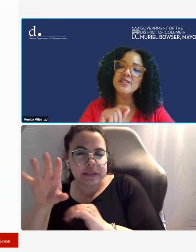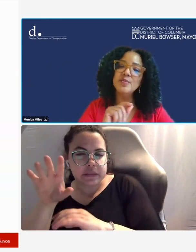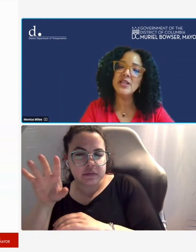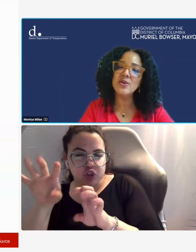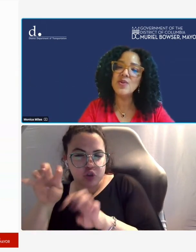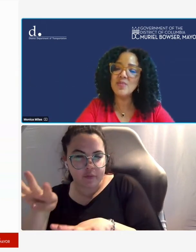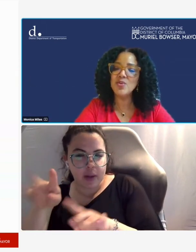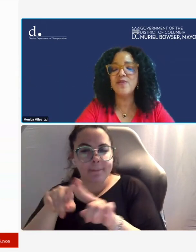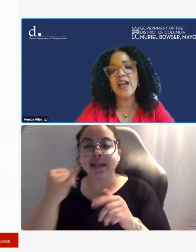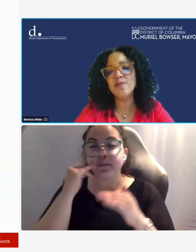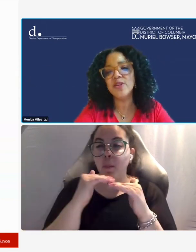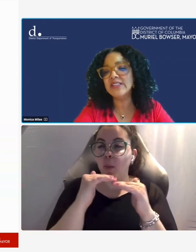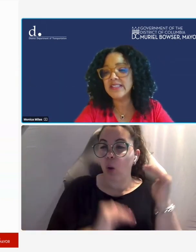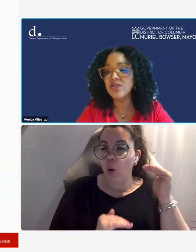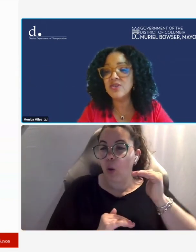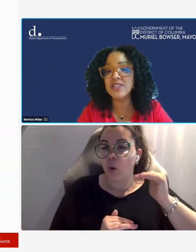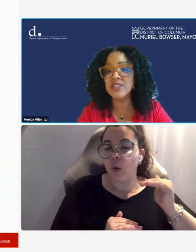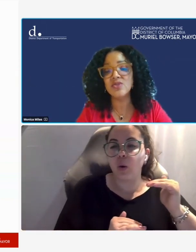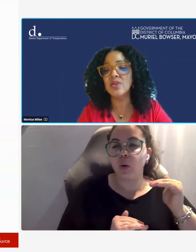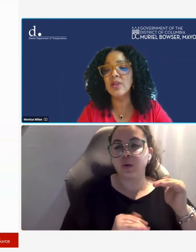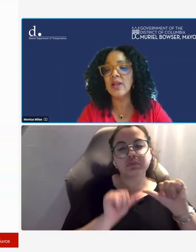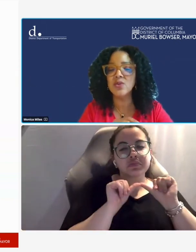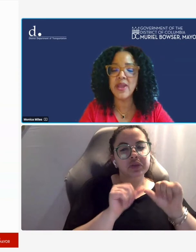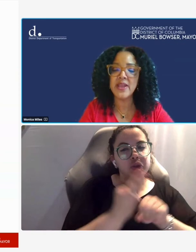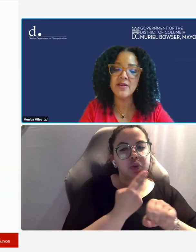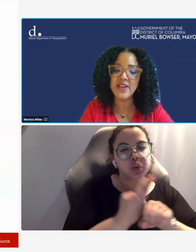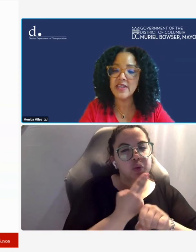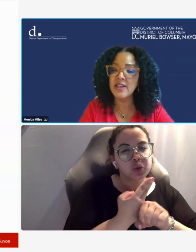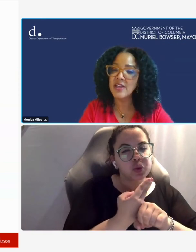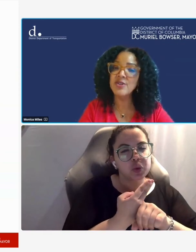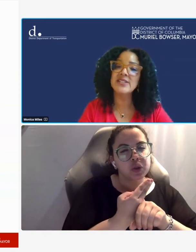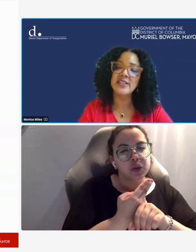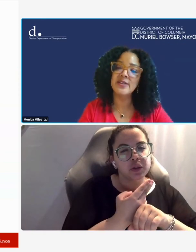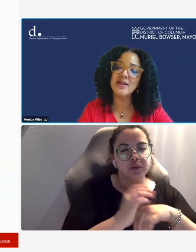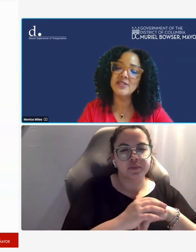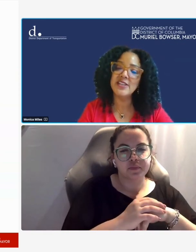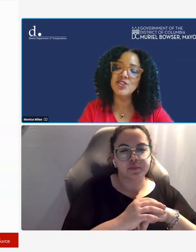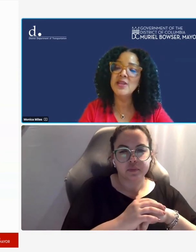below the 1.5 million still use this tool as a way of vetting your executive compensation